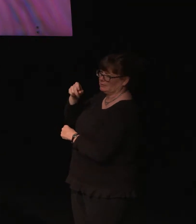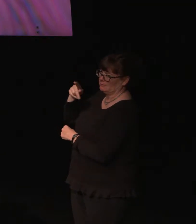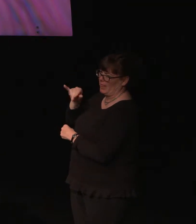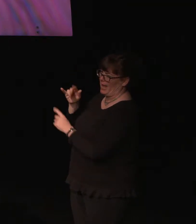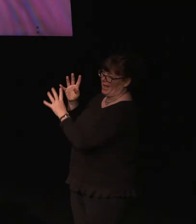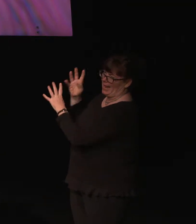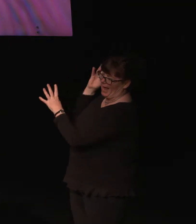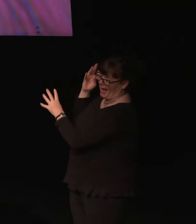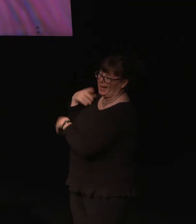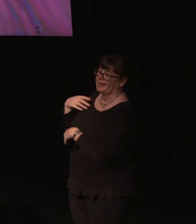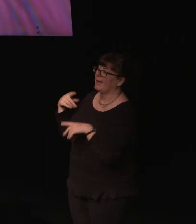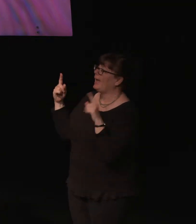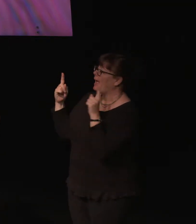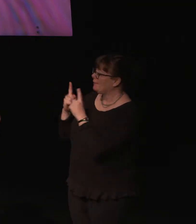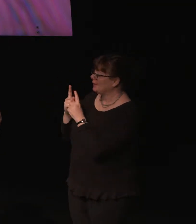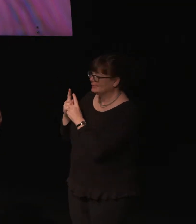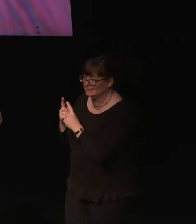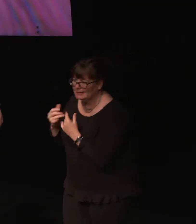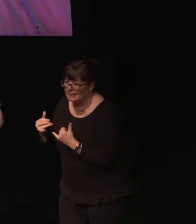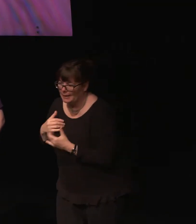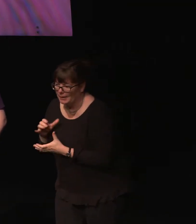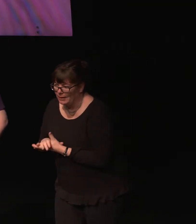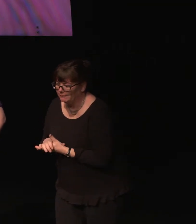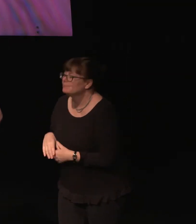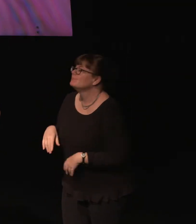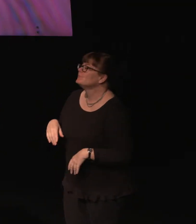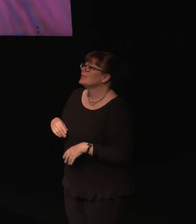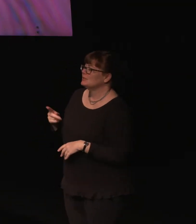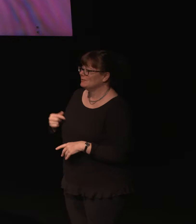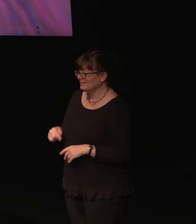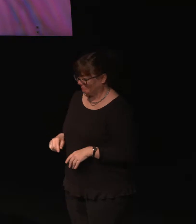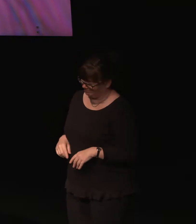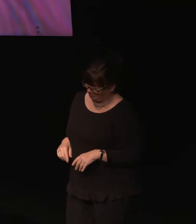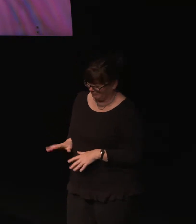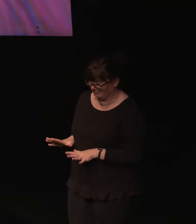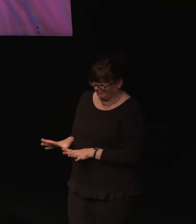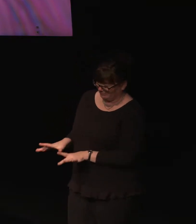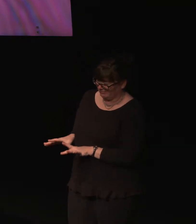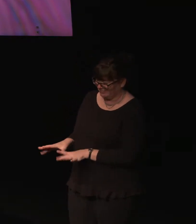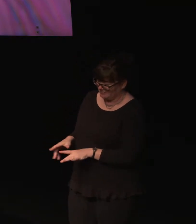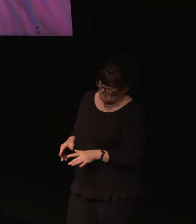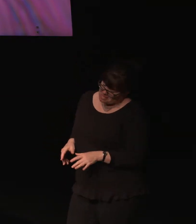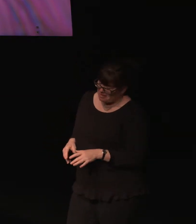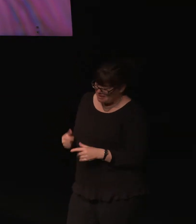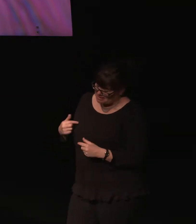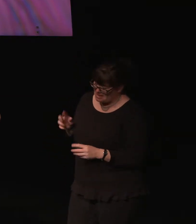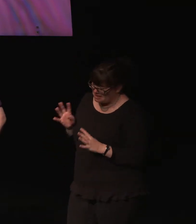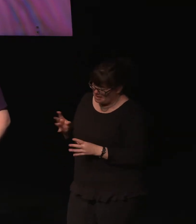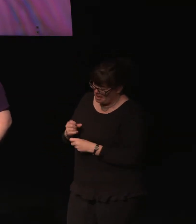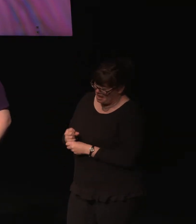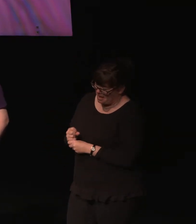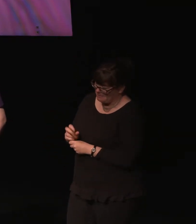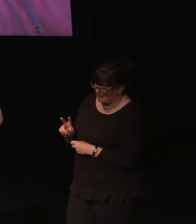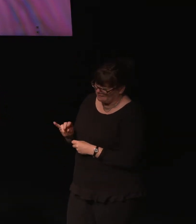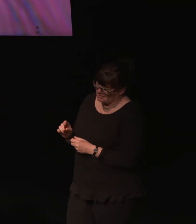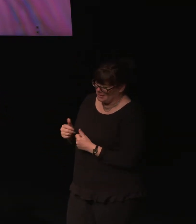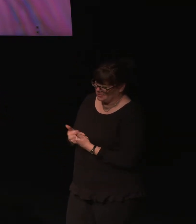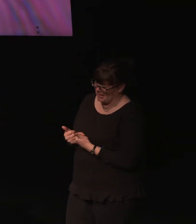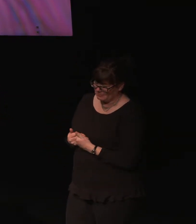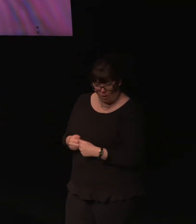And I was trying to be like, "Oh, baby, I make video games." AUDIENCE LAUGHS Like, "I love video games."